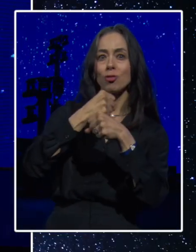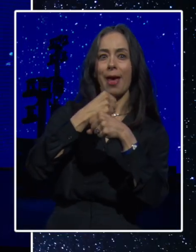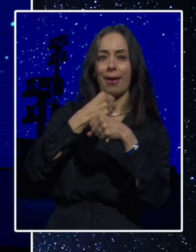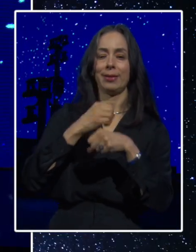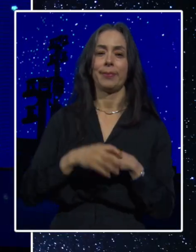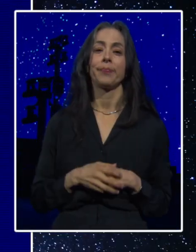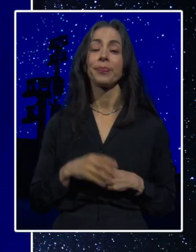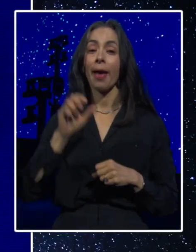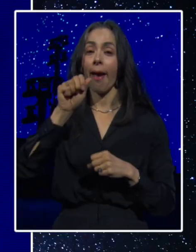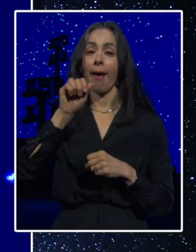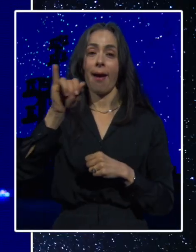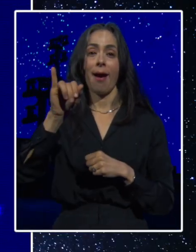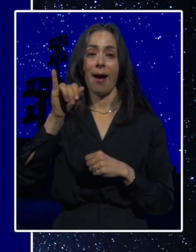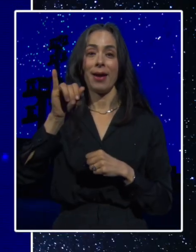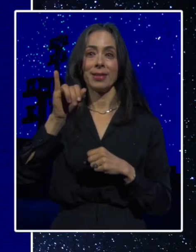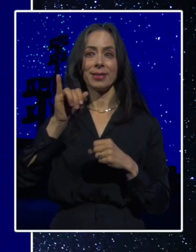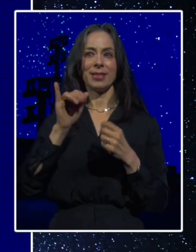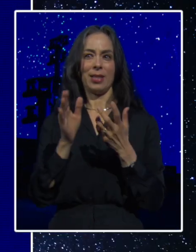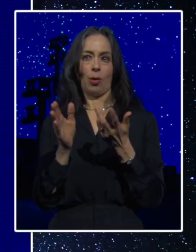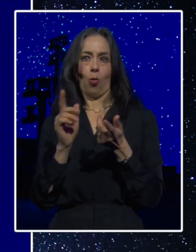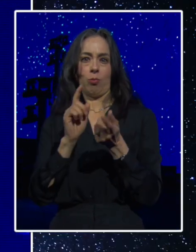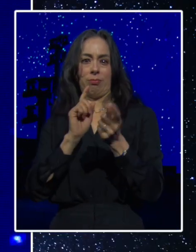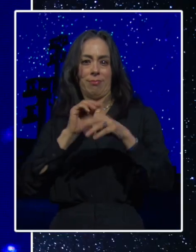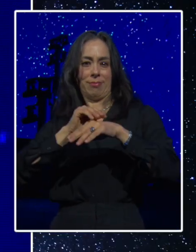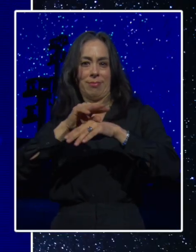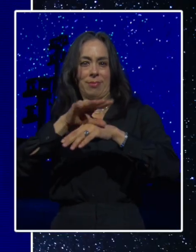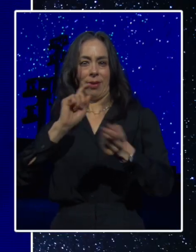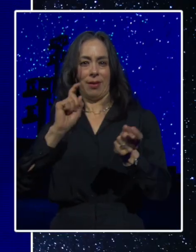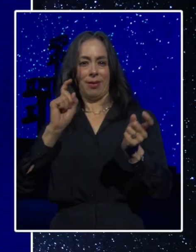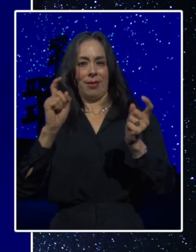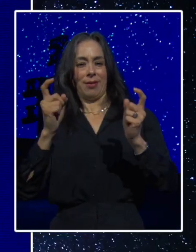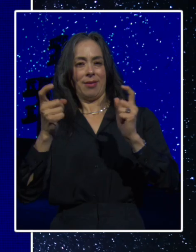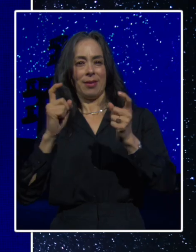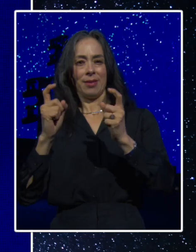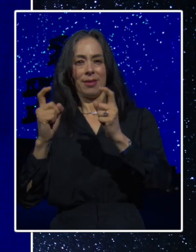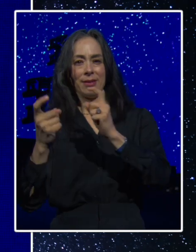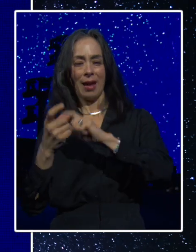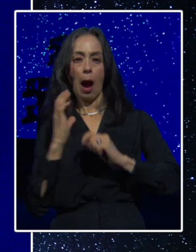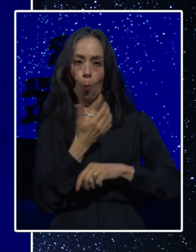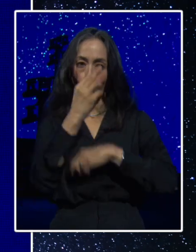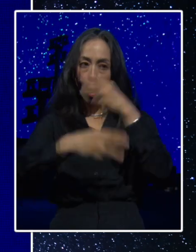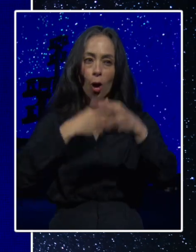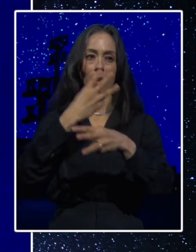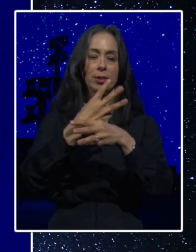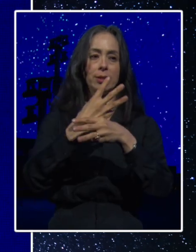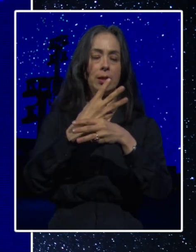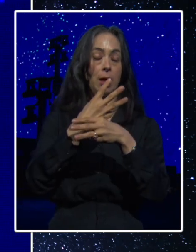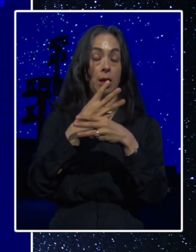AI is reshaping our world and it is doing so at a pace that is difficult to comprehend.